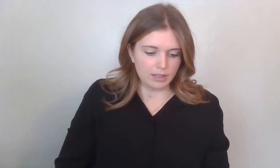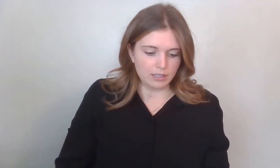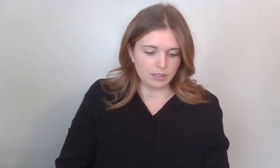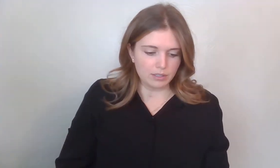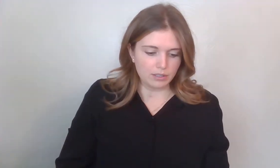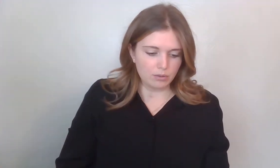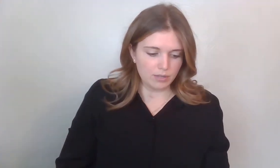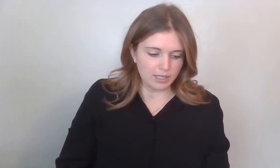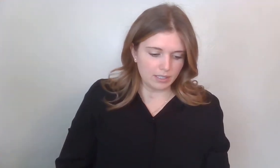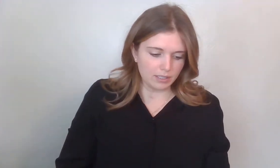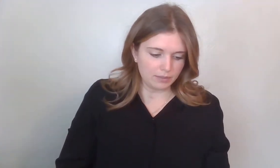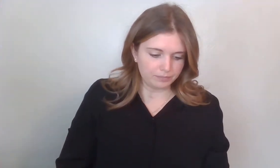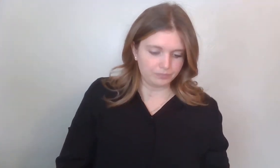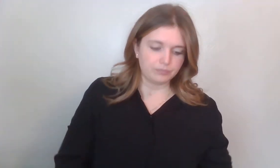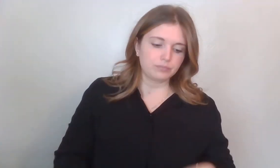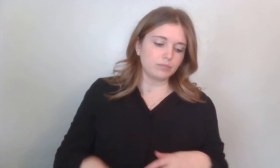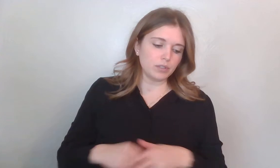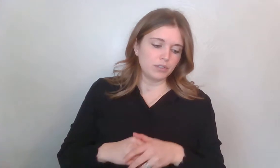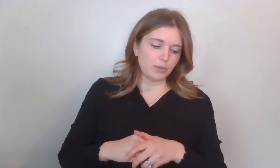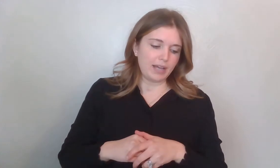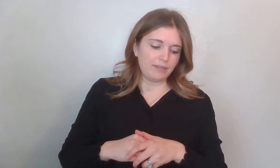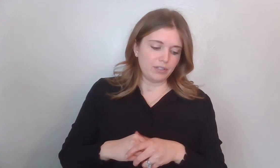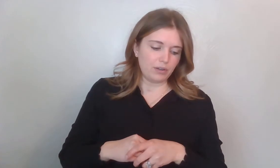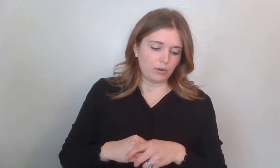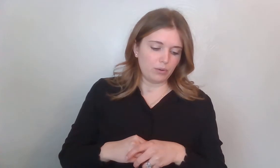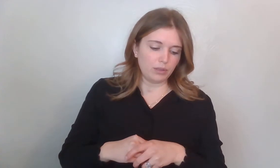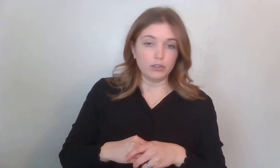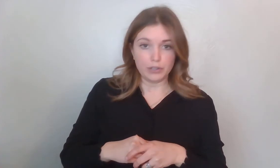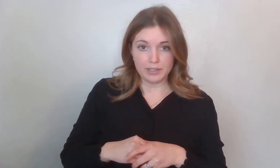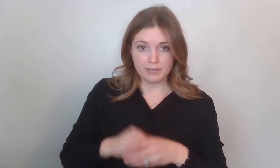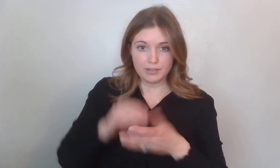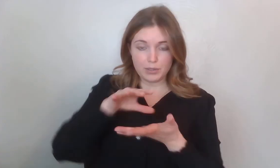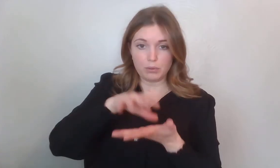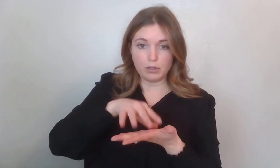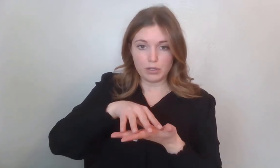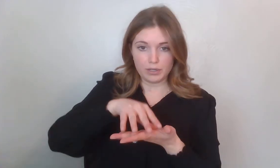and then STUDENT, so we have to know LEARN. LEARN